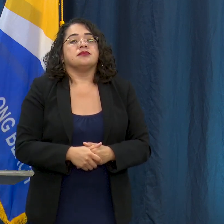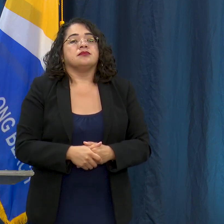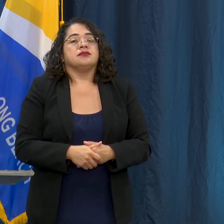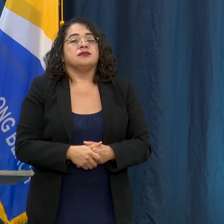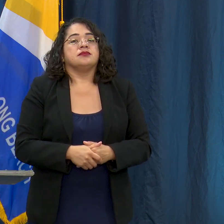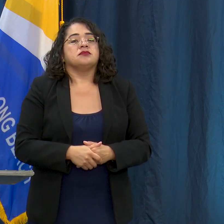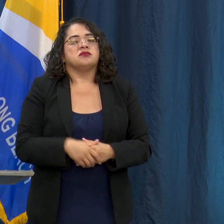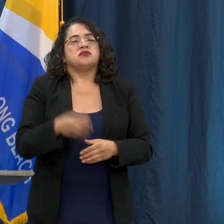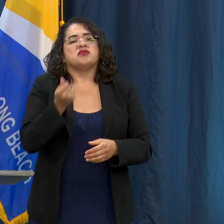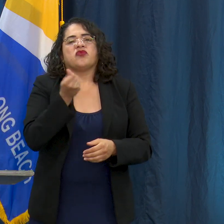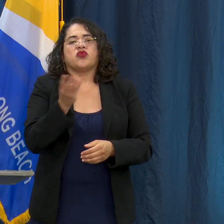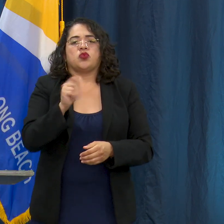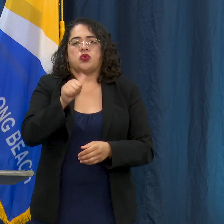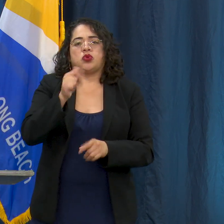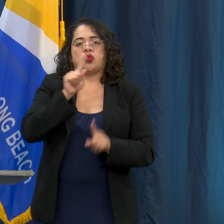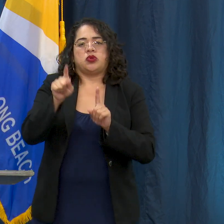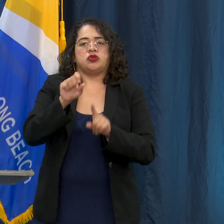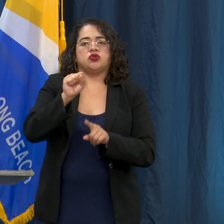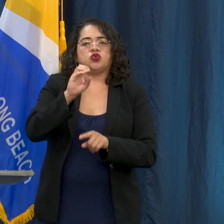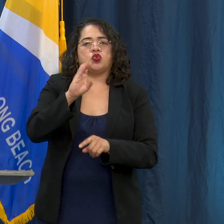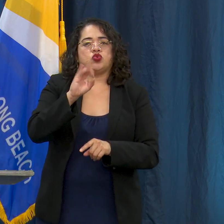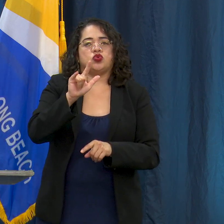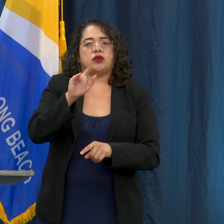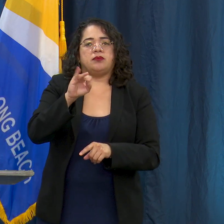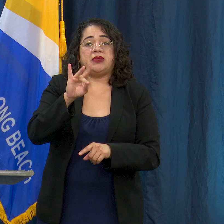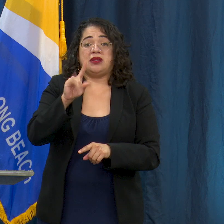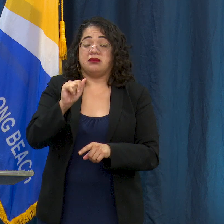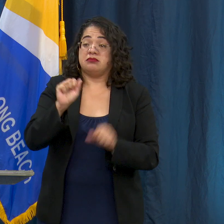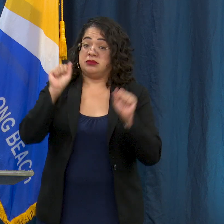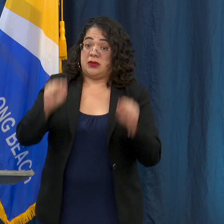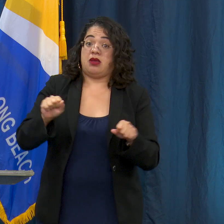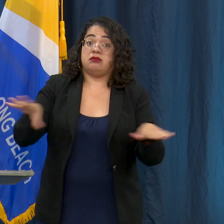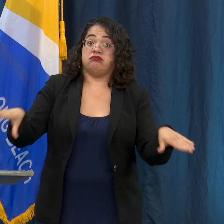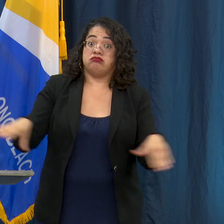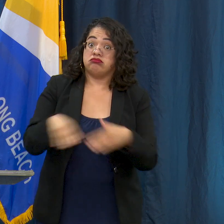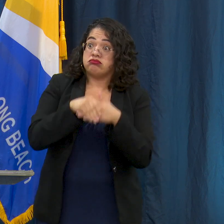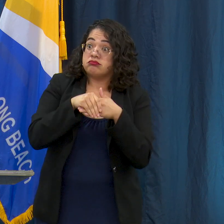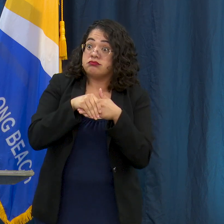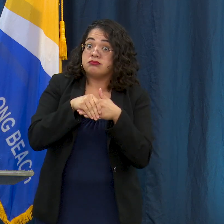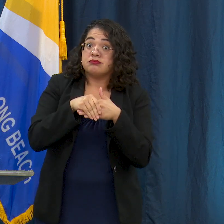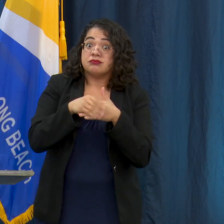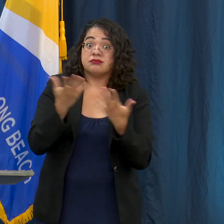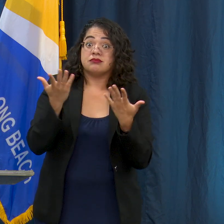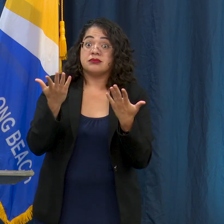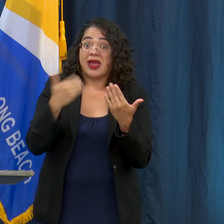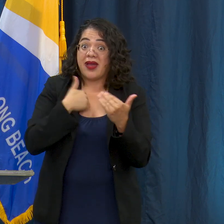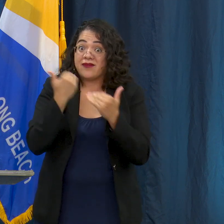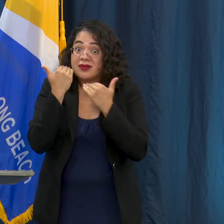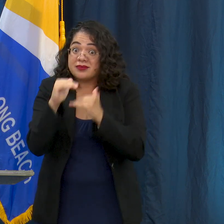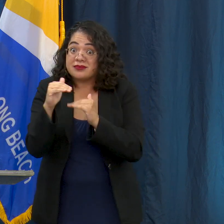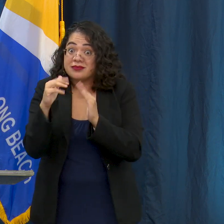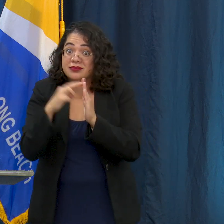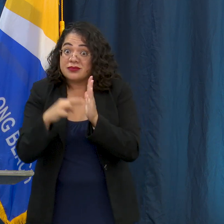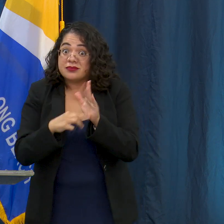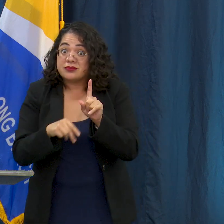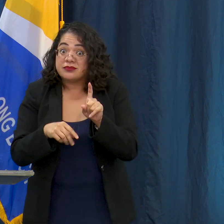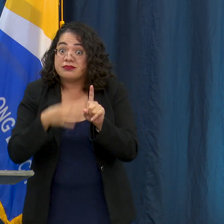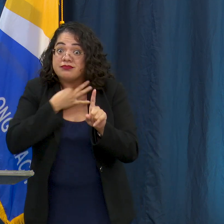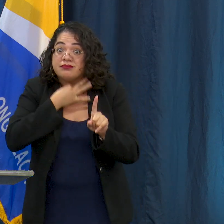If someone wants to have a wedding can they and what are the limitations? So the